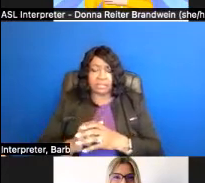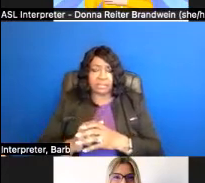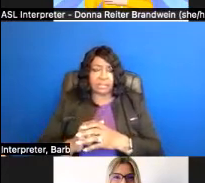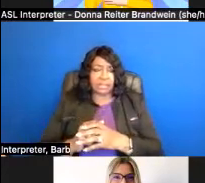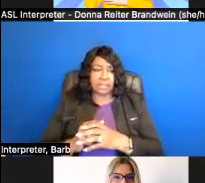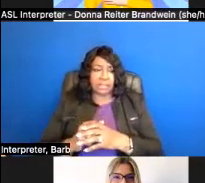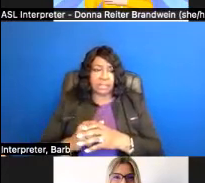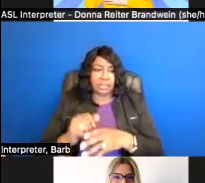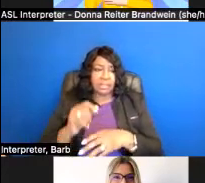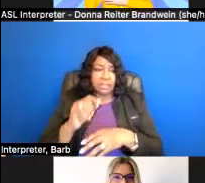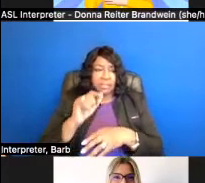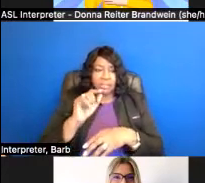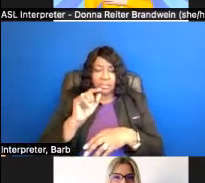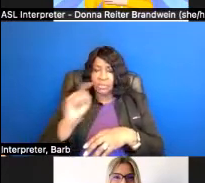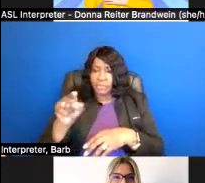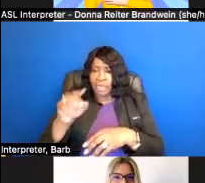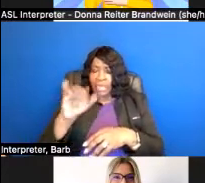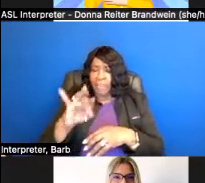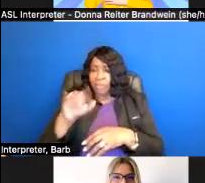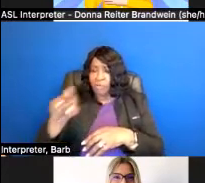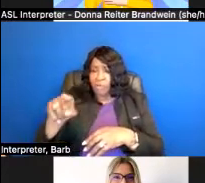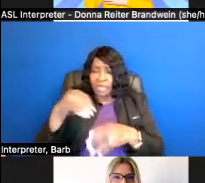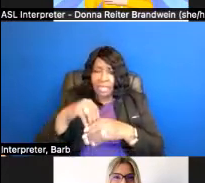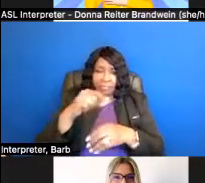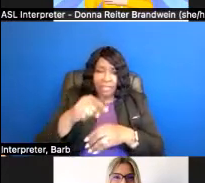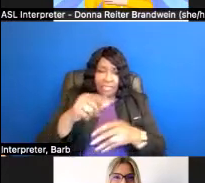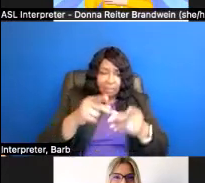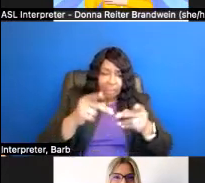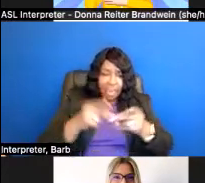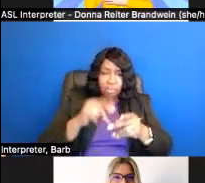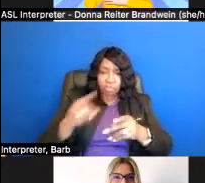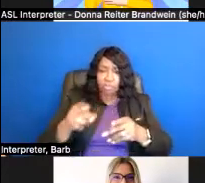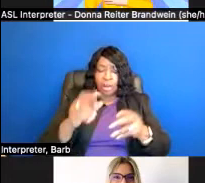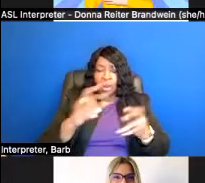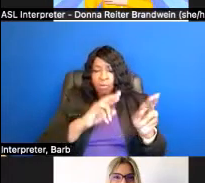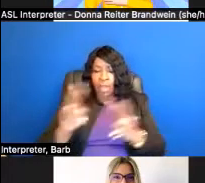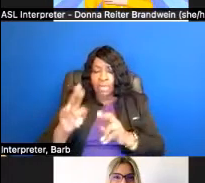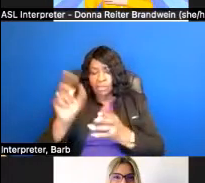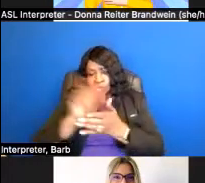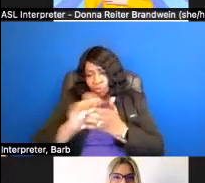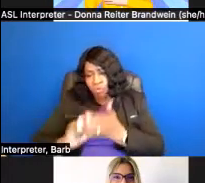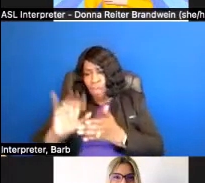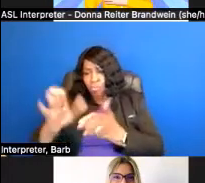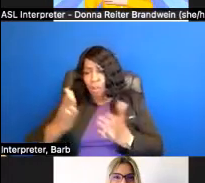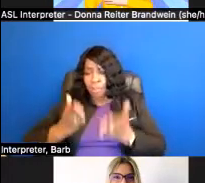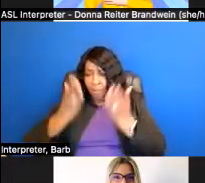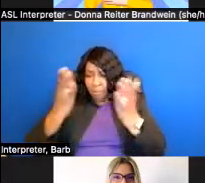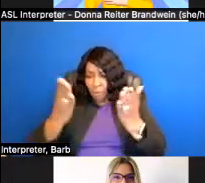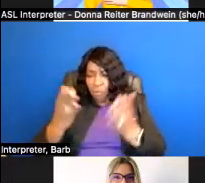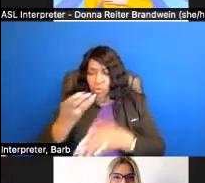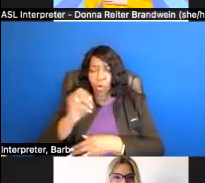and you're in that space of either writing your proposal or getting ready to do maybe your exams